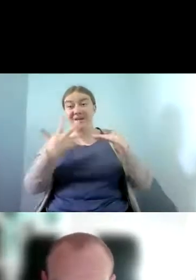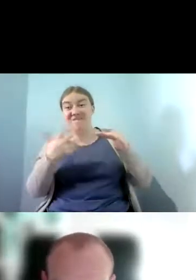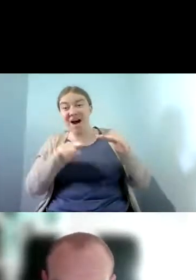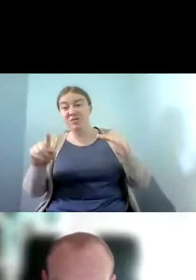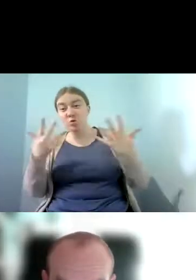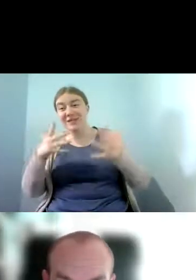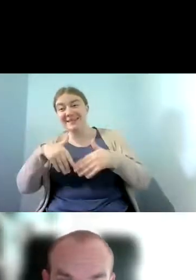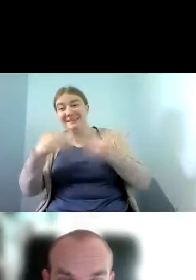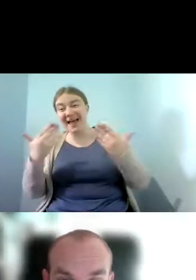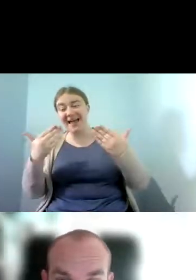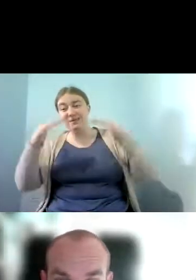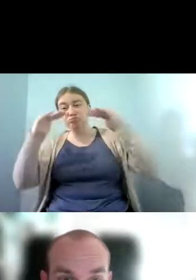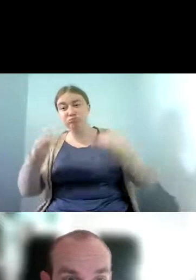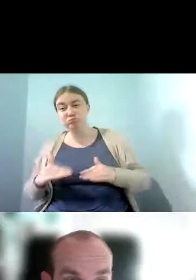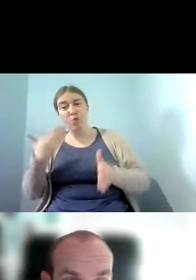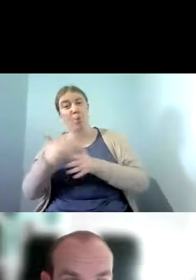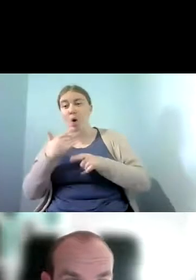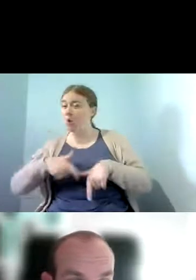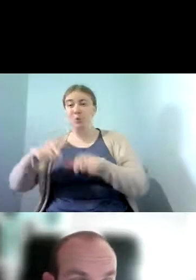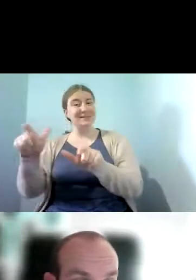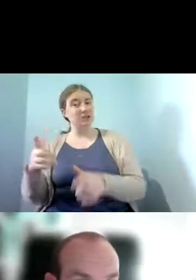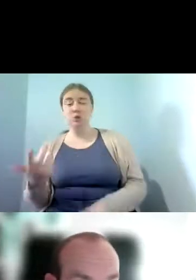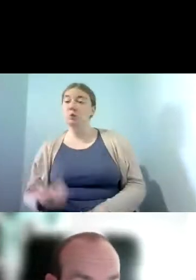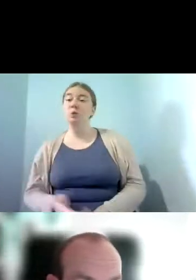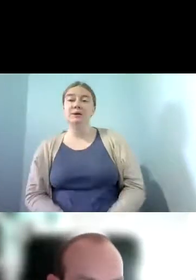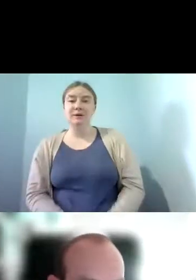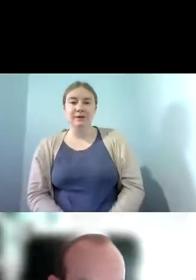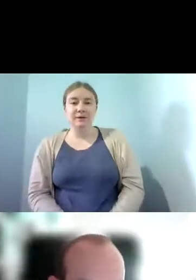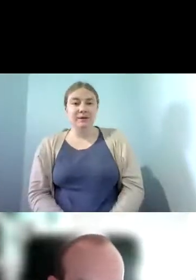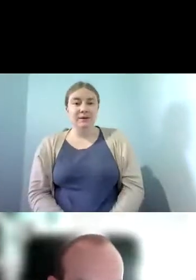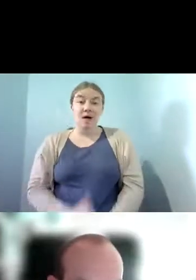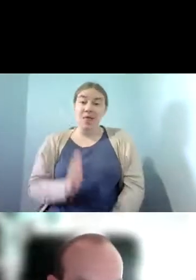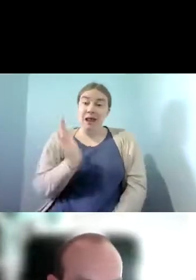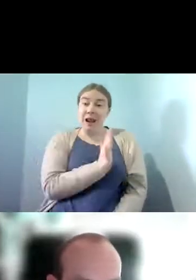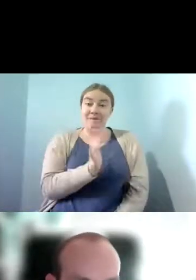allow the works to progress once it had dropped in the left-hand photo you can just about make